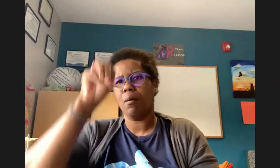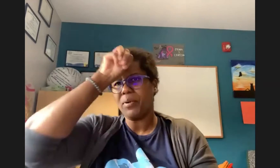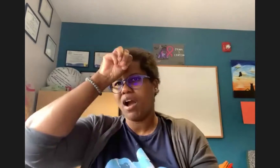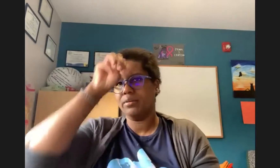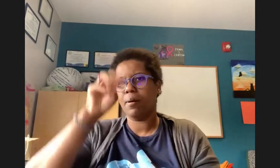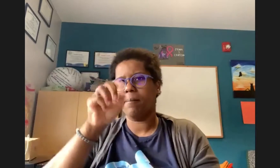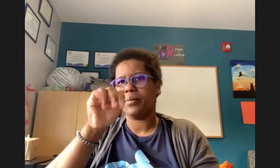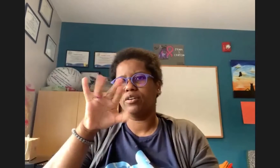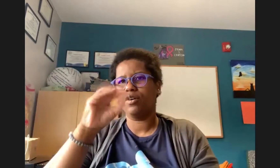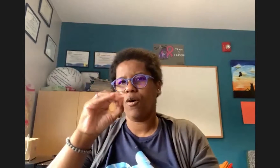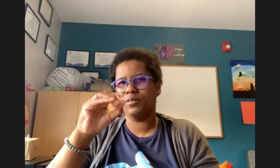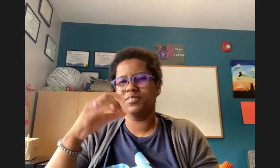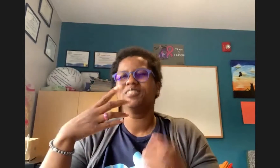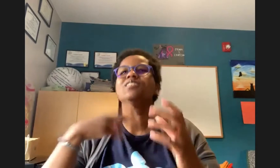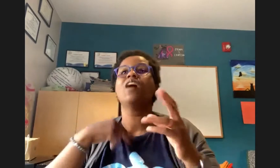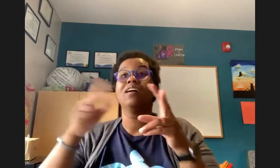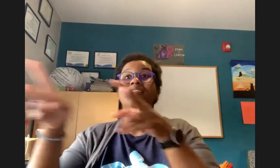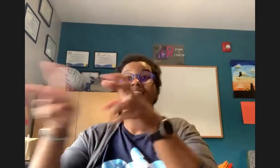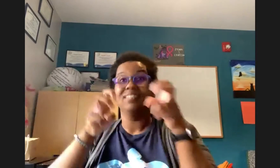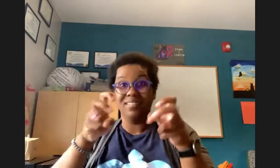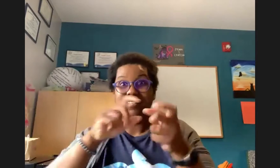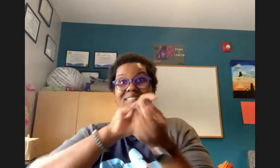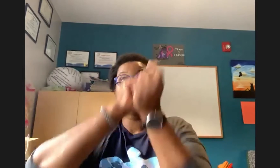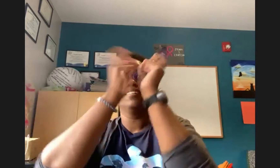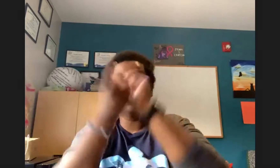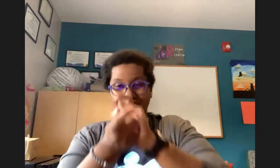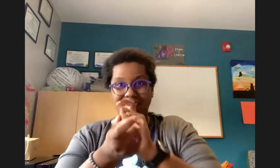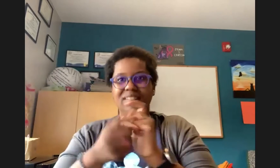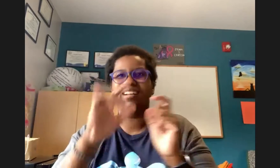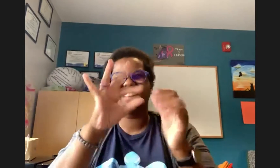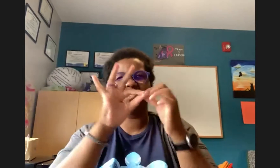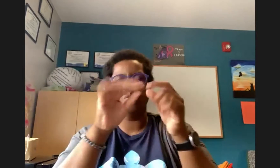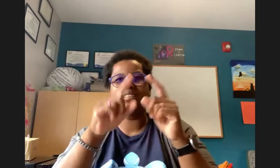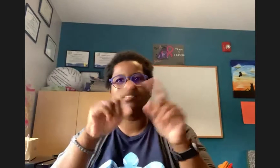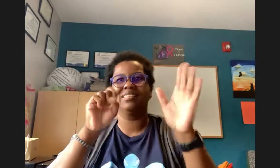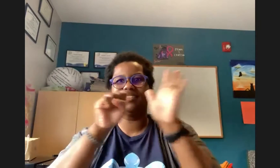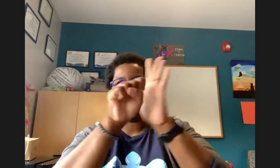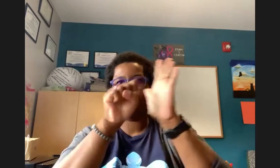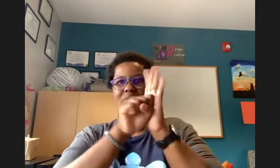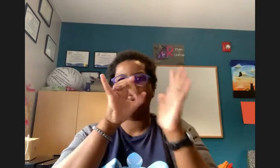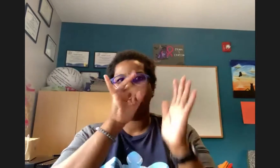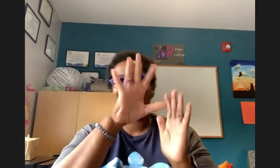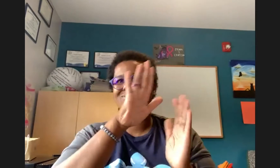But at that time, I went ahead and copied something from a popular strip at the time.